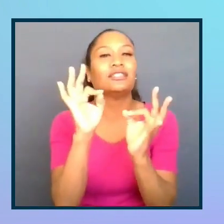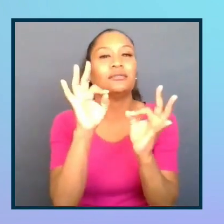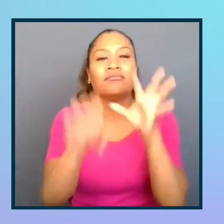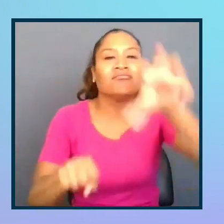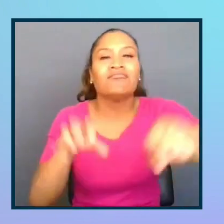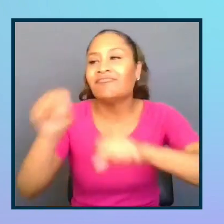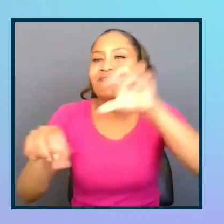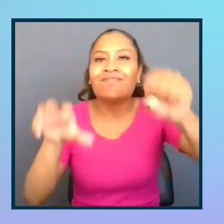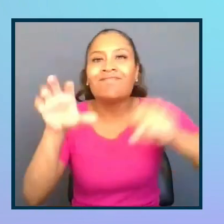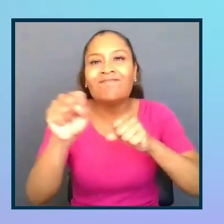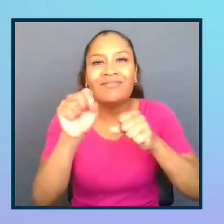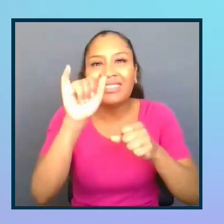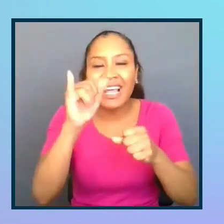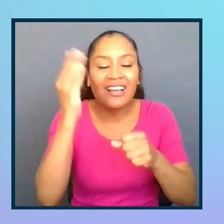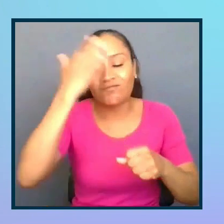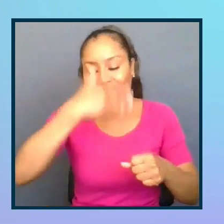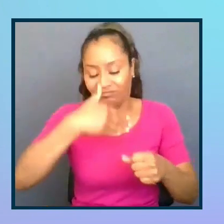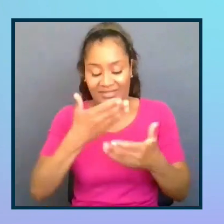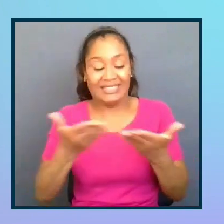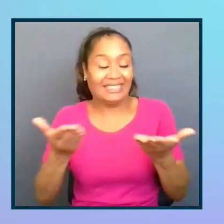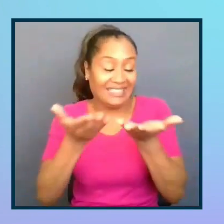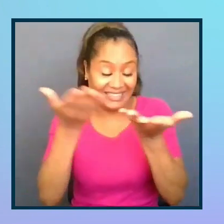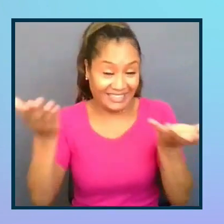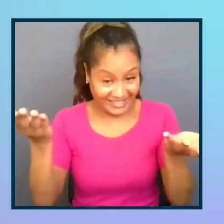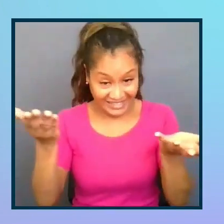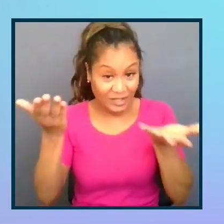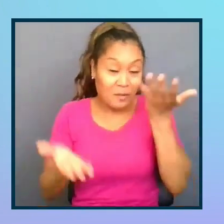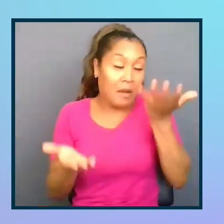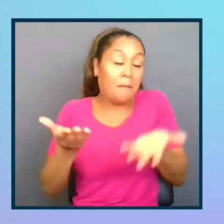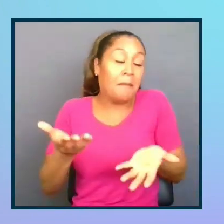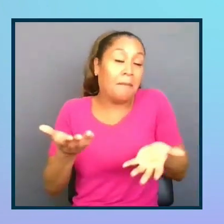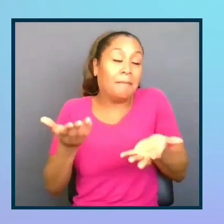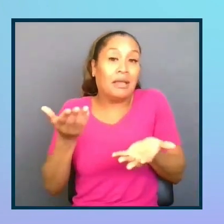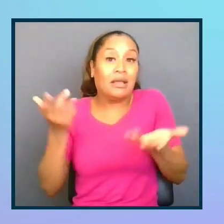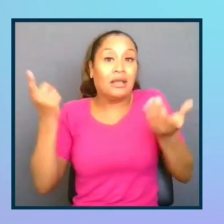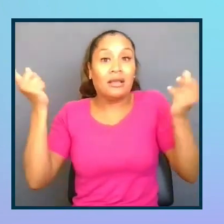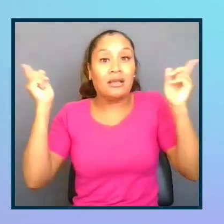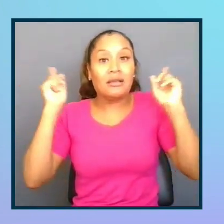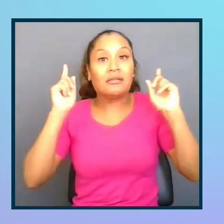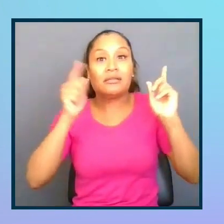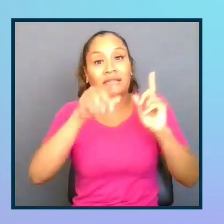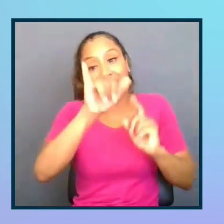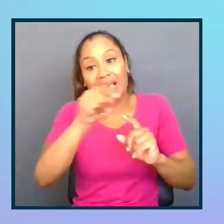little things like that, that perhaps ideal, they work, they're okay,